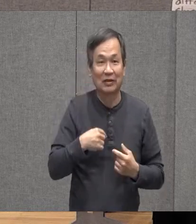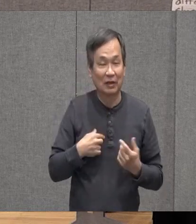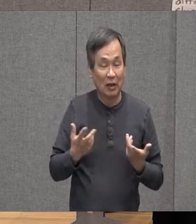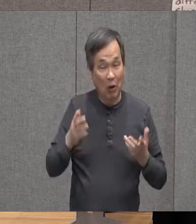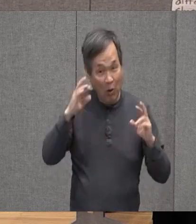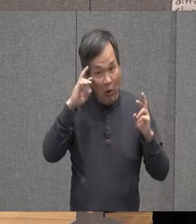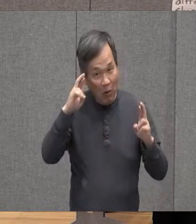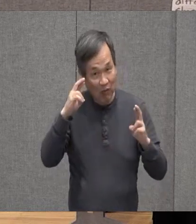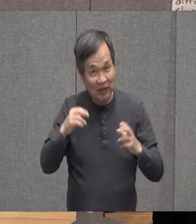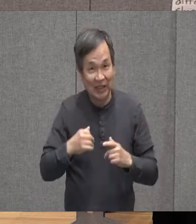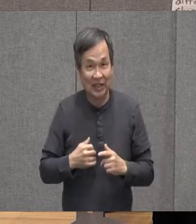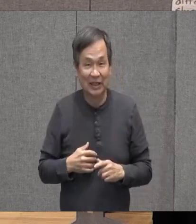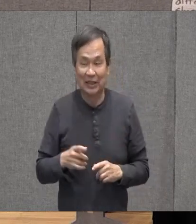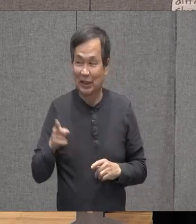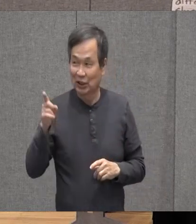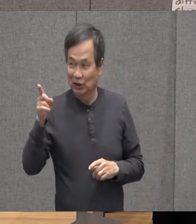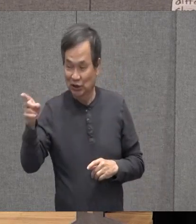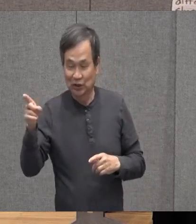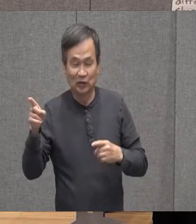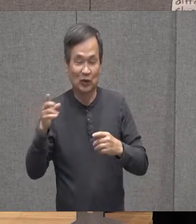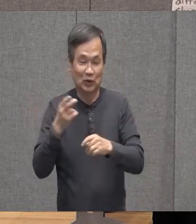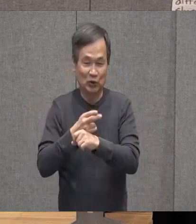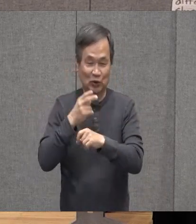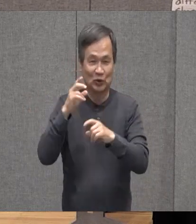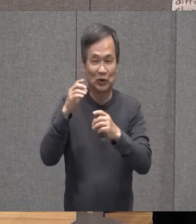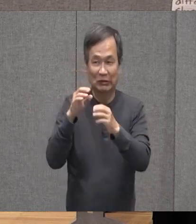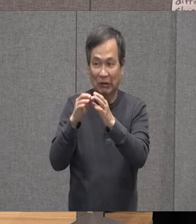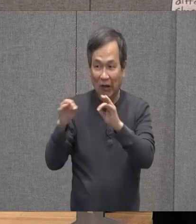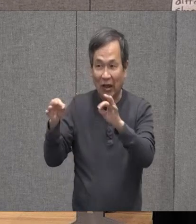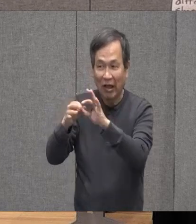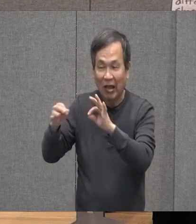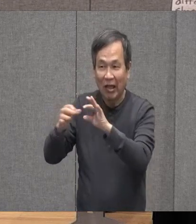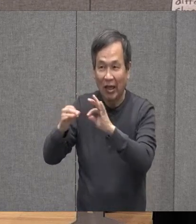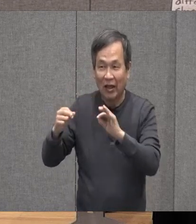set of words which will relate to a particular concept.